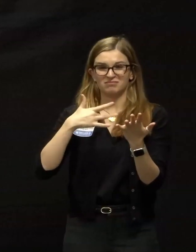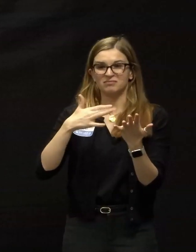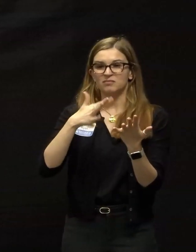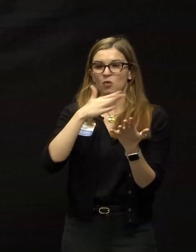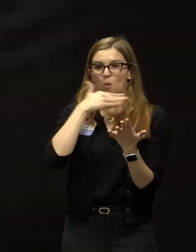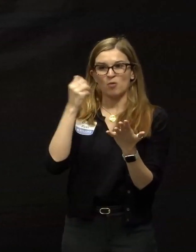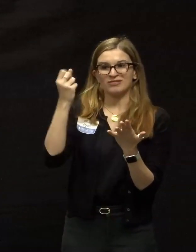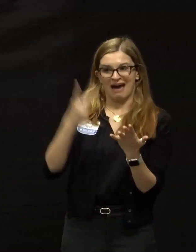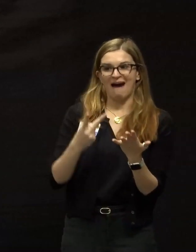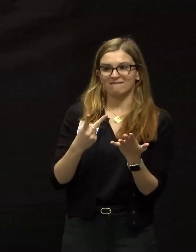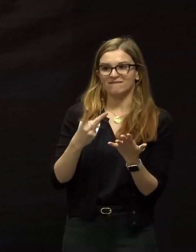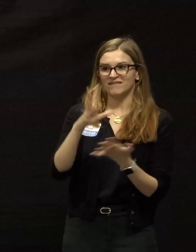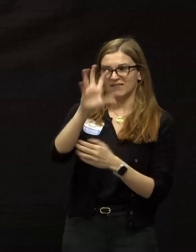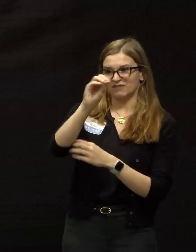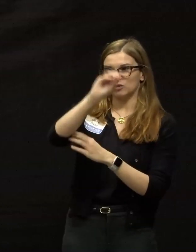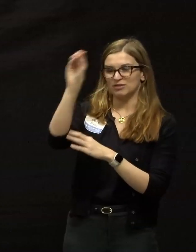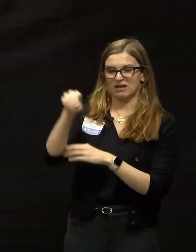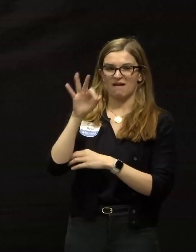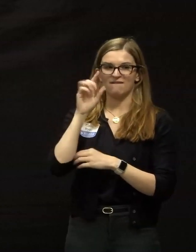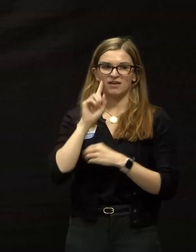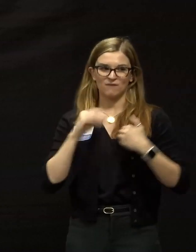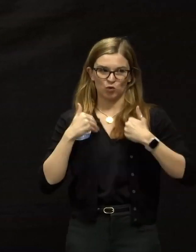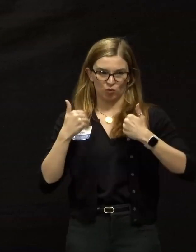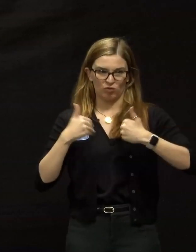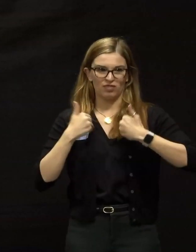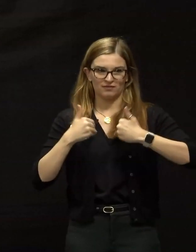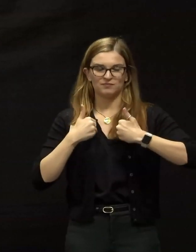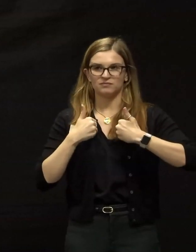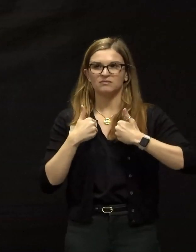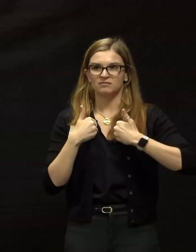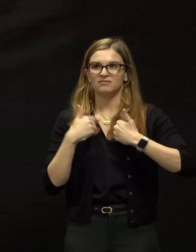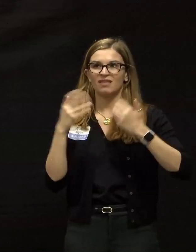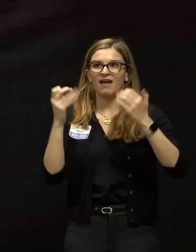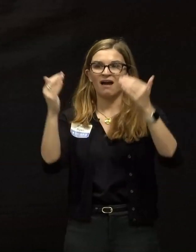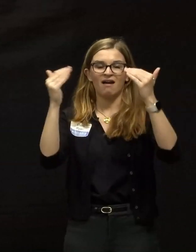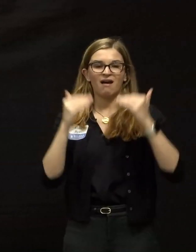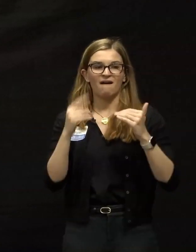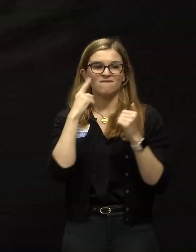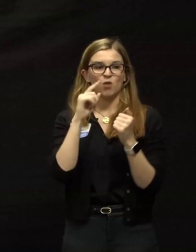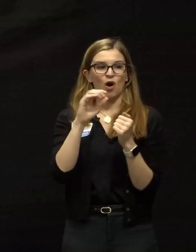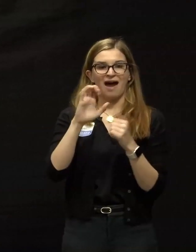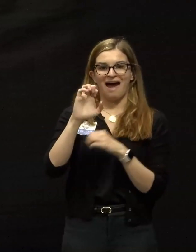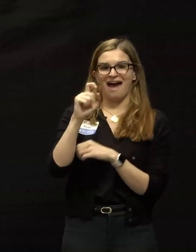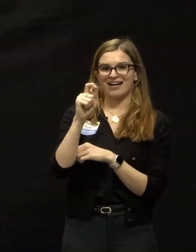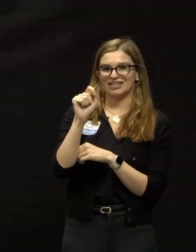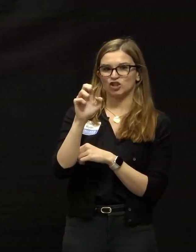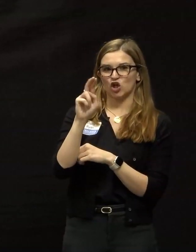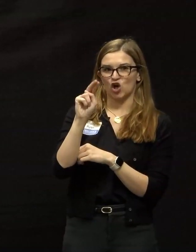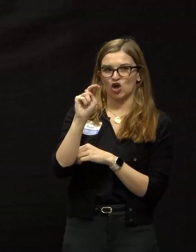those rates typically are more than half percent of deaf youth have those internal issues.